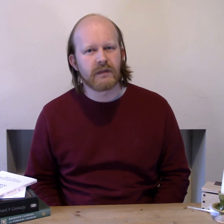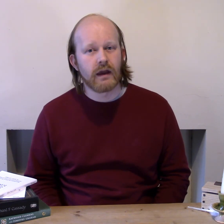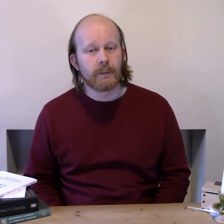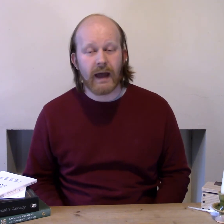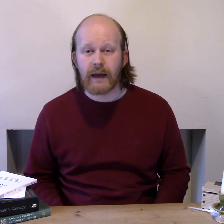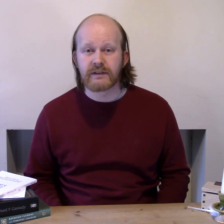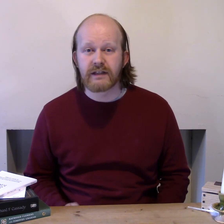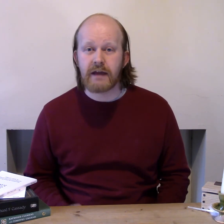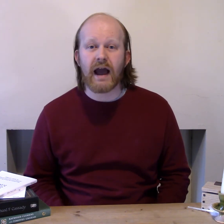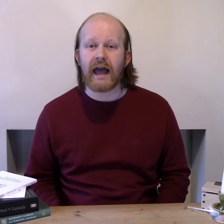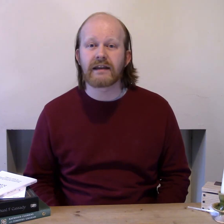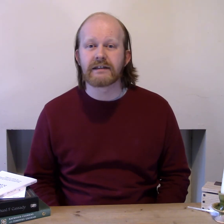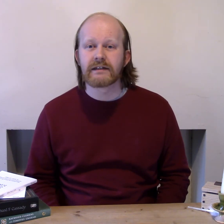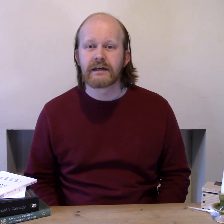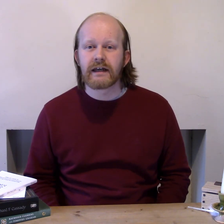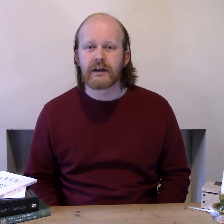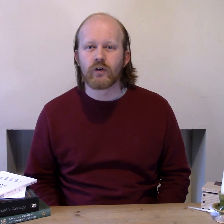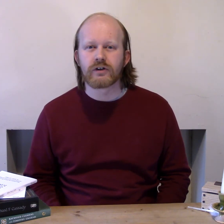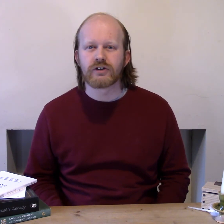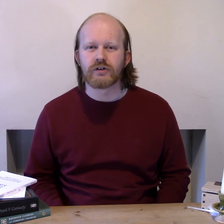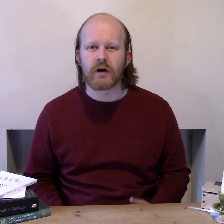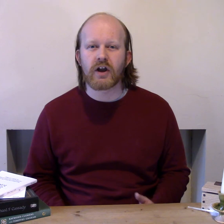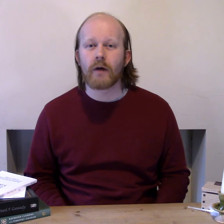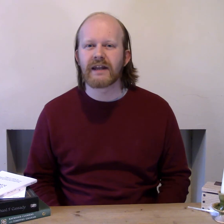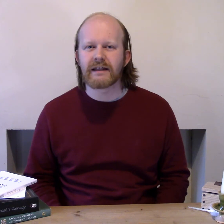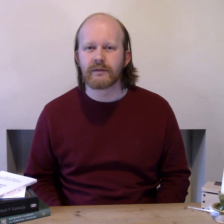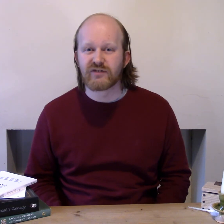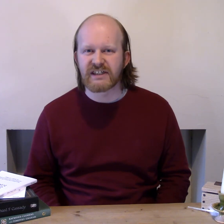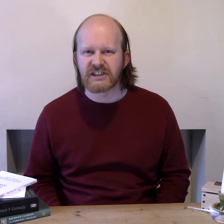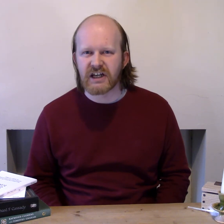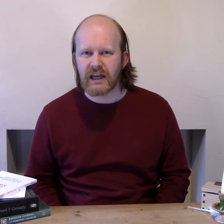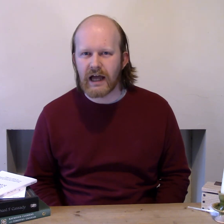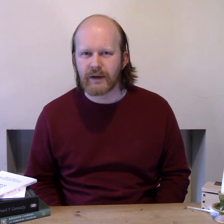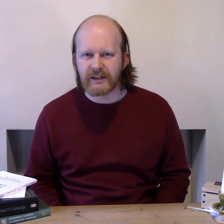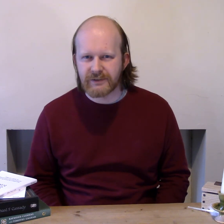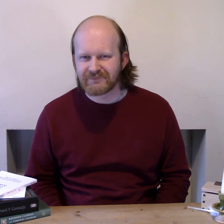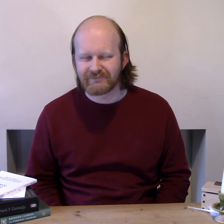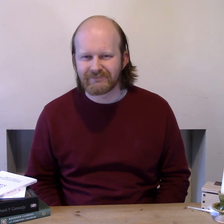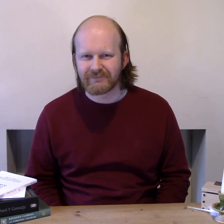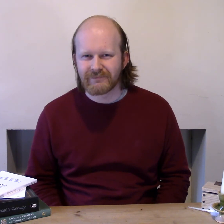Perhaps they were added in order to accommodate the British climate.